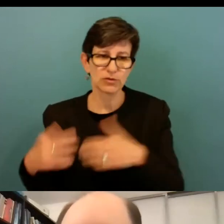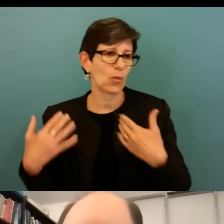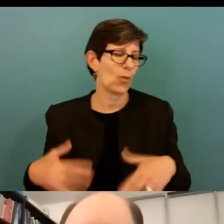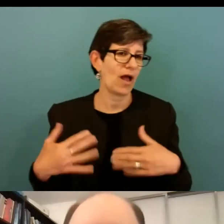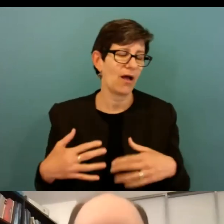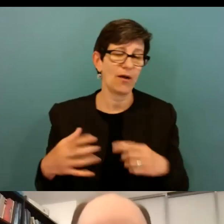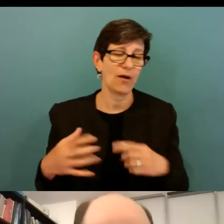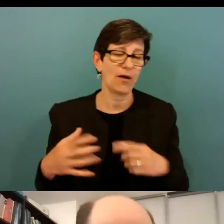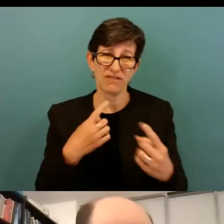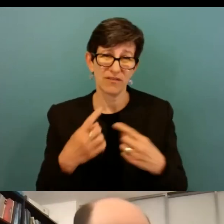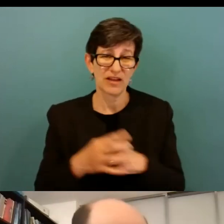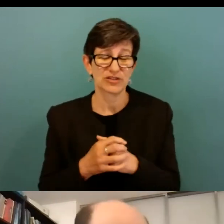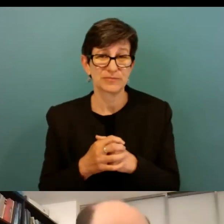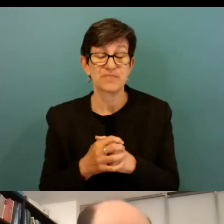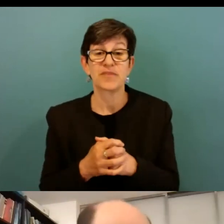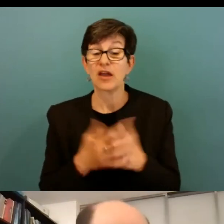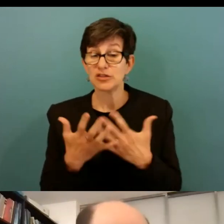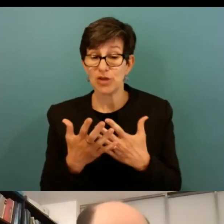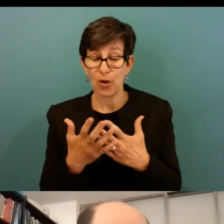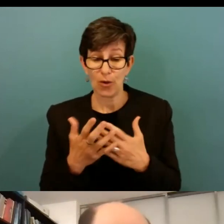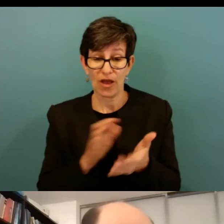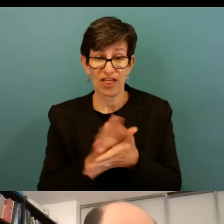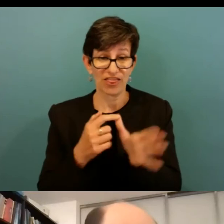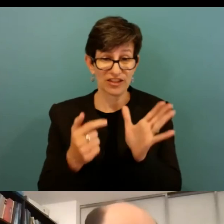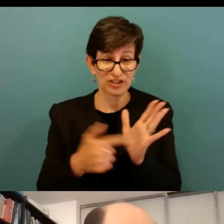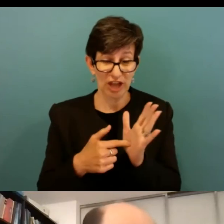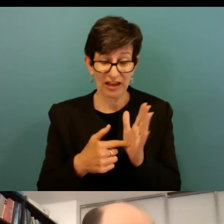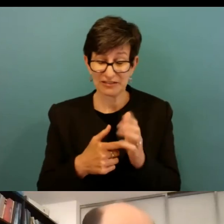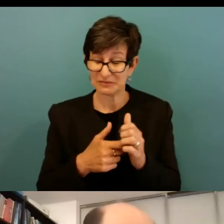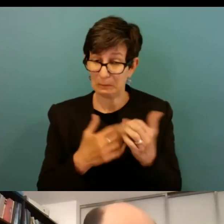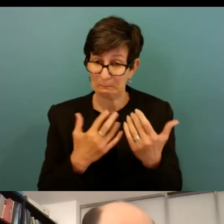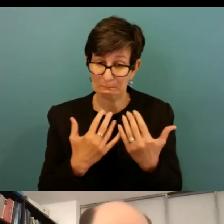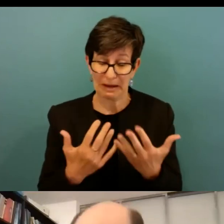been a broad range of questions, which is great to see that interaction with the results